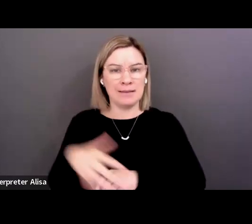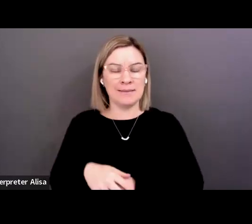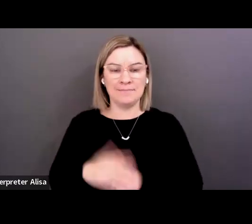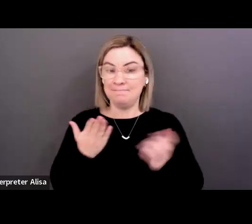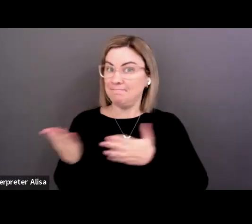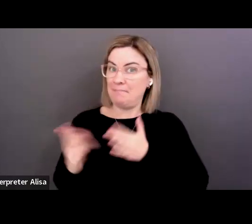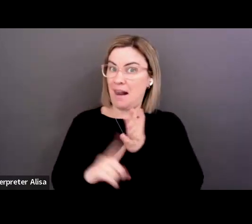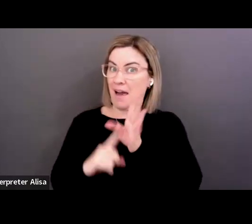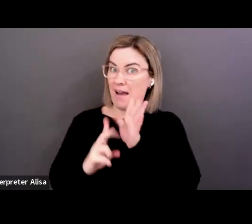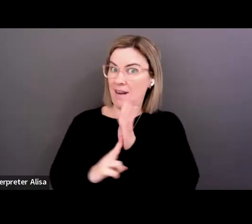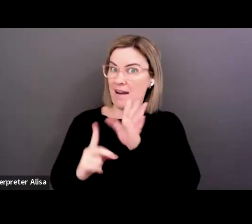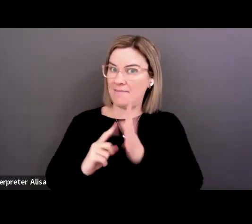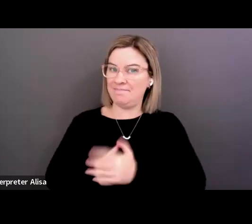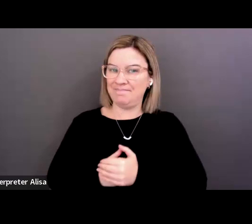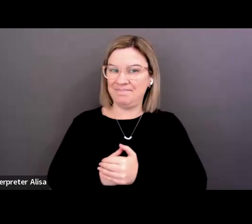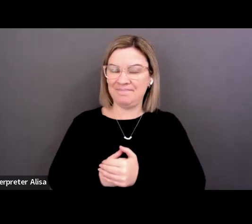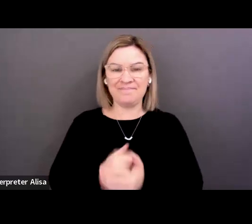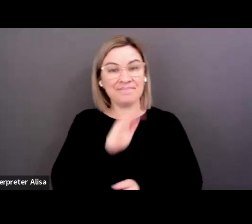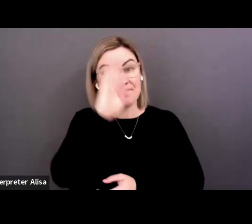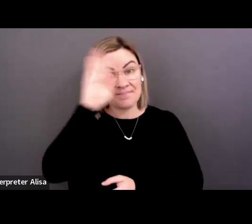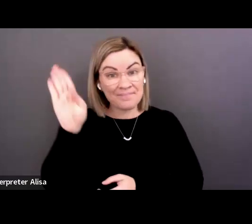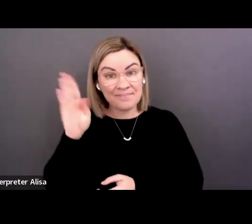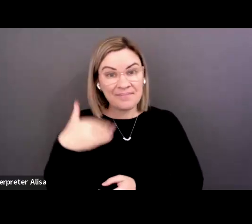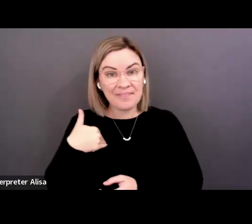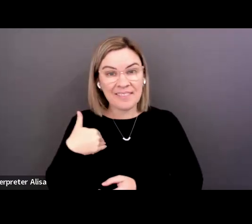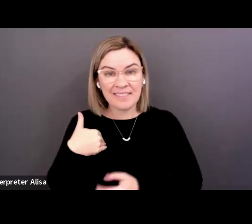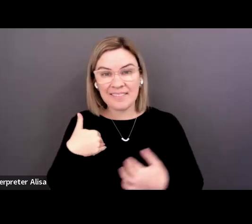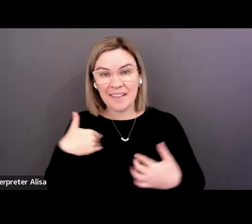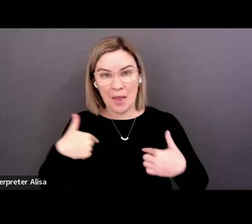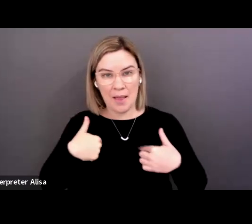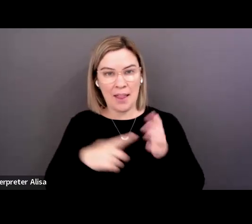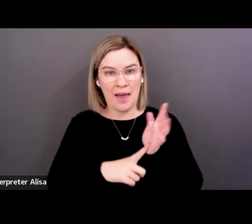short afro growing underneath, and a gold septum ring on my face. I work as an interdependent producer, artist, in the realm of advocacy. I will hand it over to Lana, who is sitting next